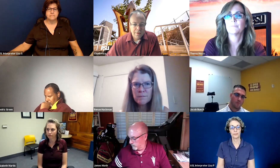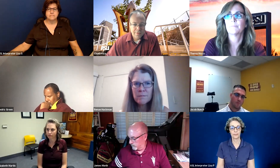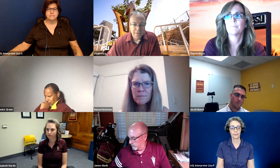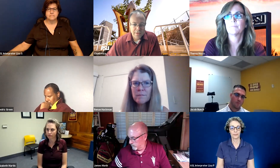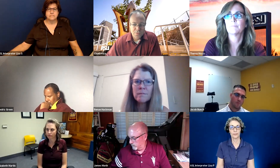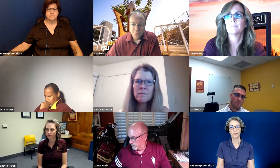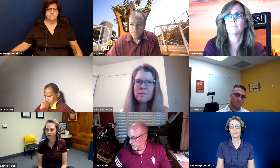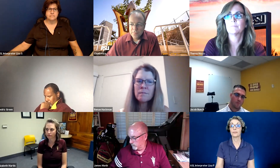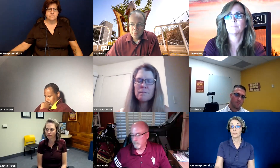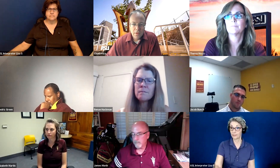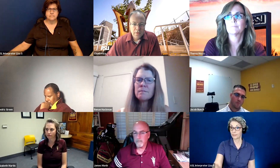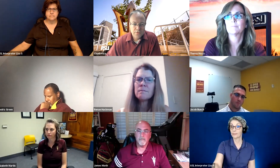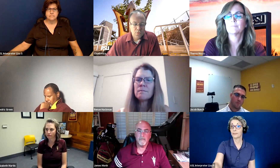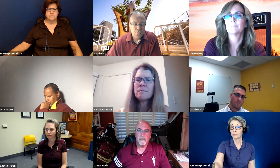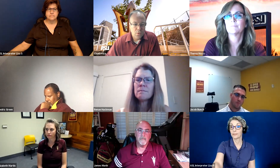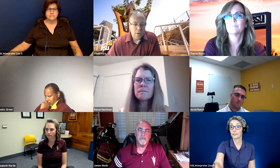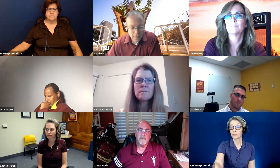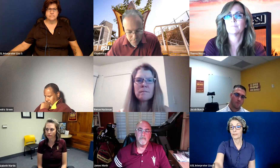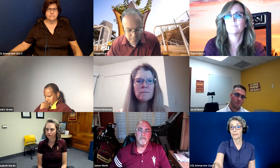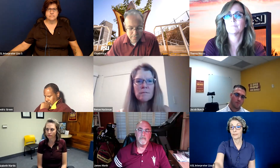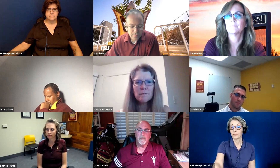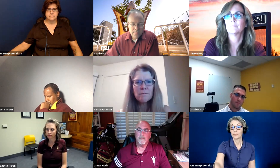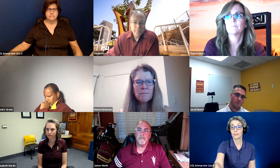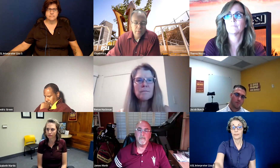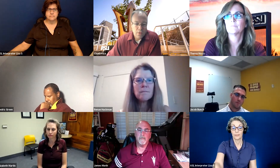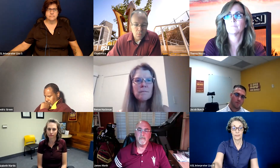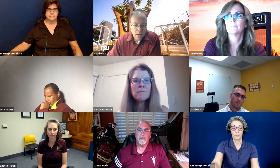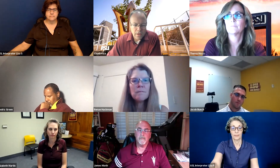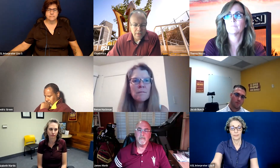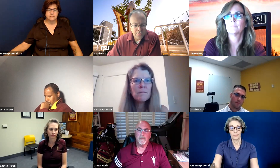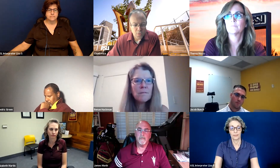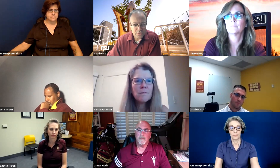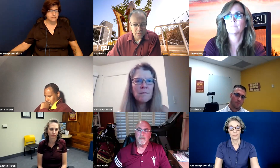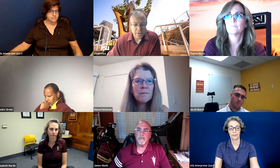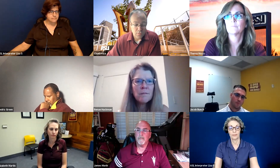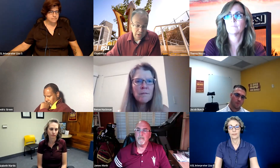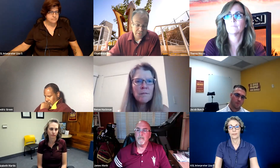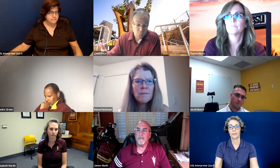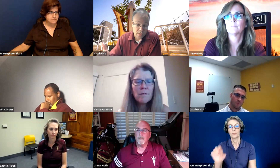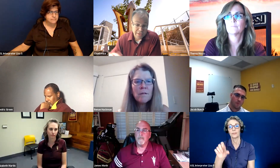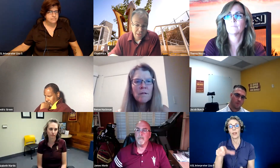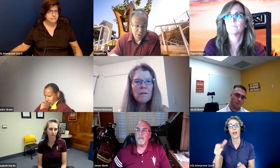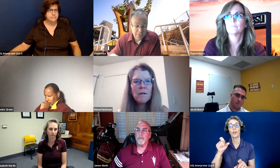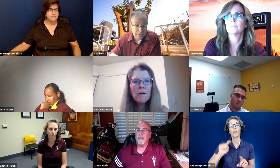All right, thank you. So another question actually one that came up